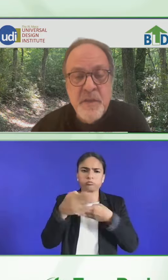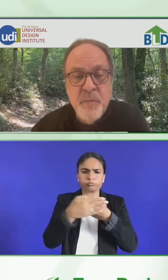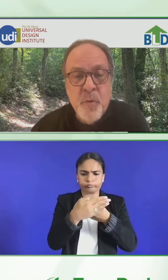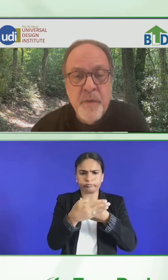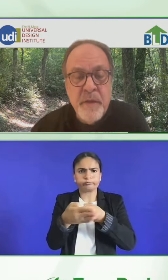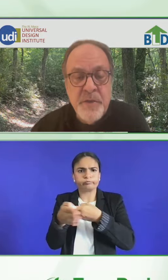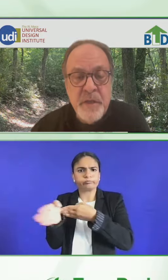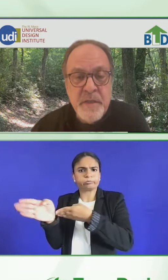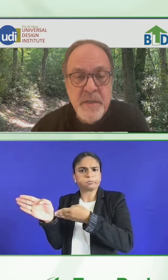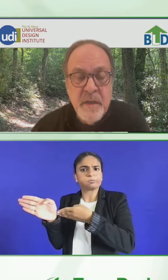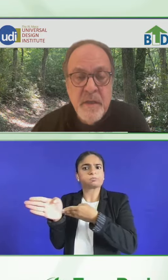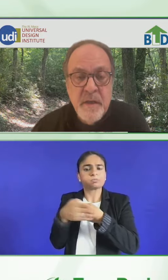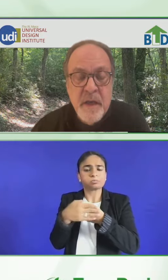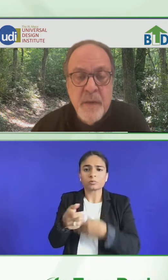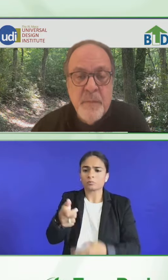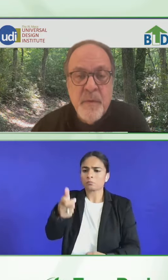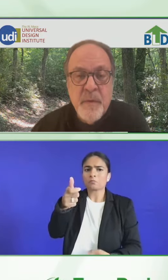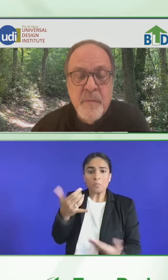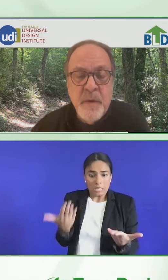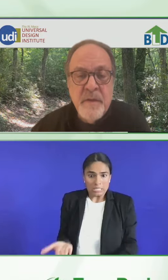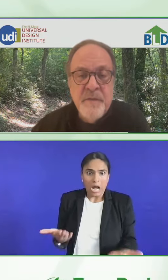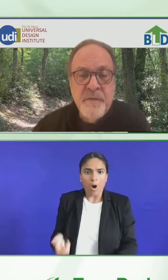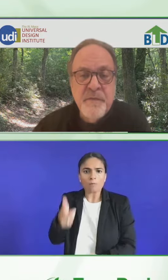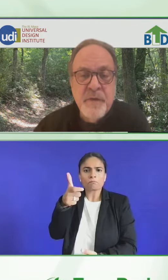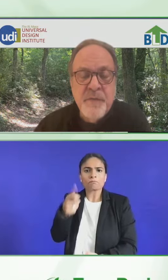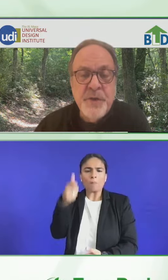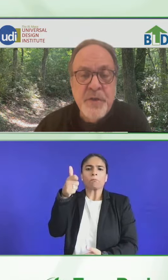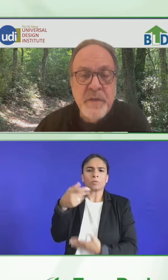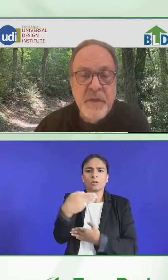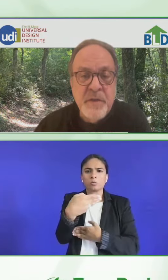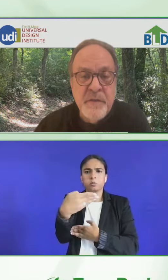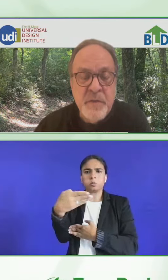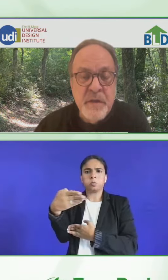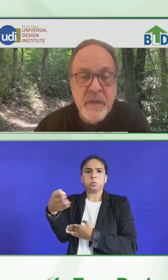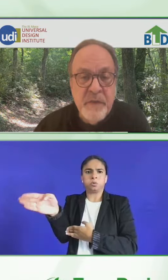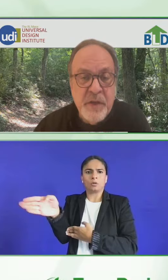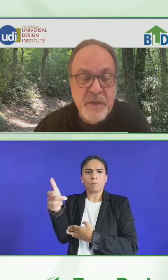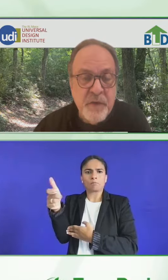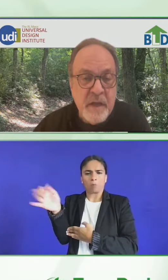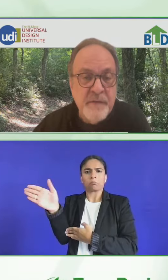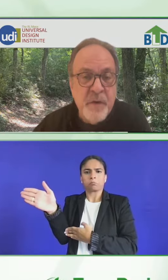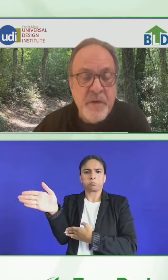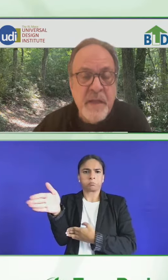these were more than just functions of ease of use and convenience for a lot of folks.